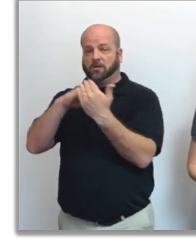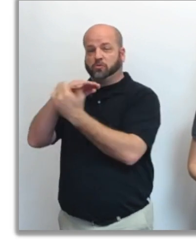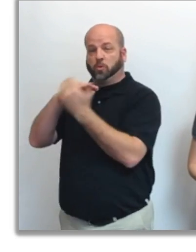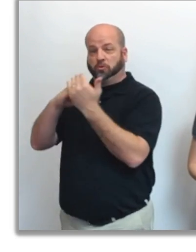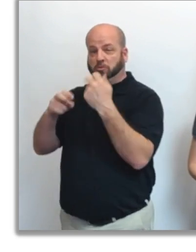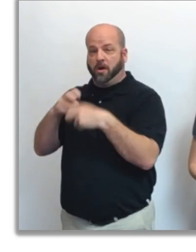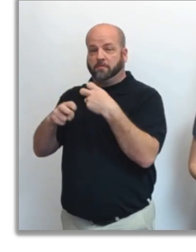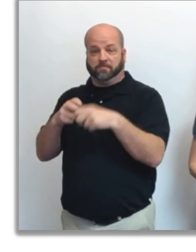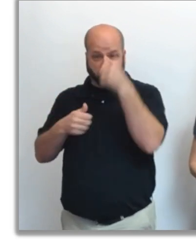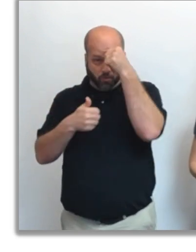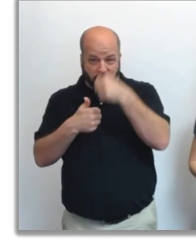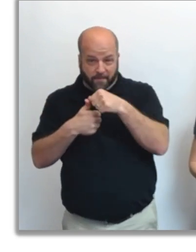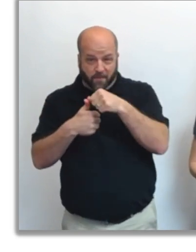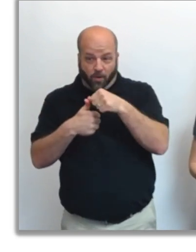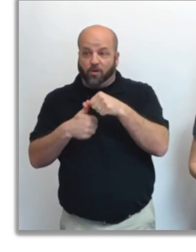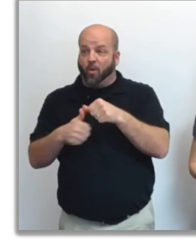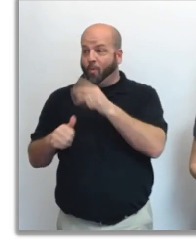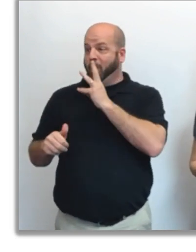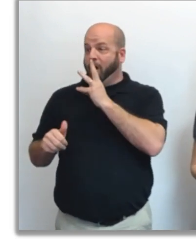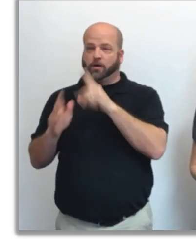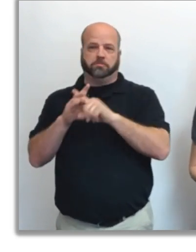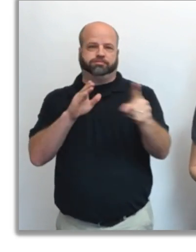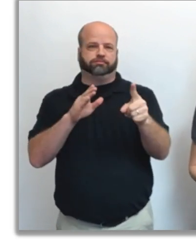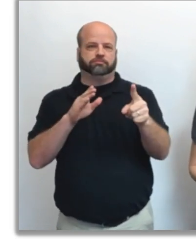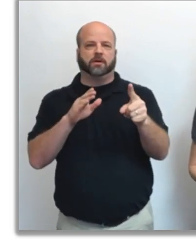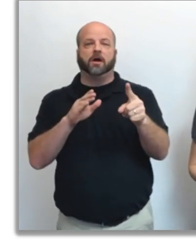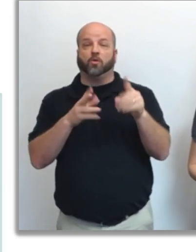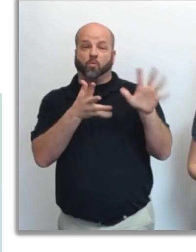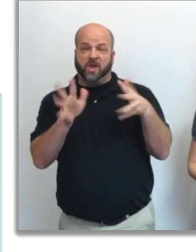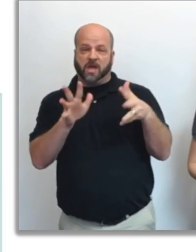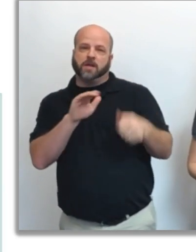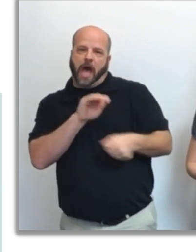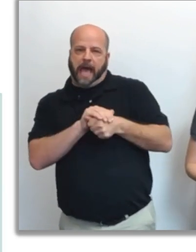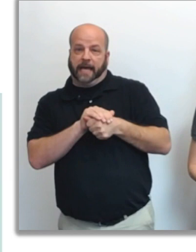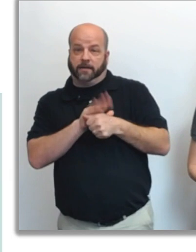Remember: run from the water, hide from the wind.